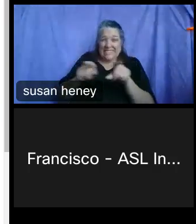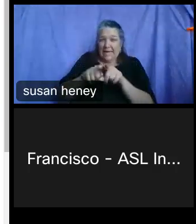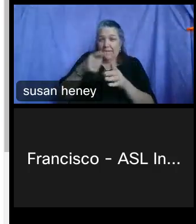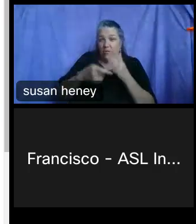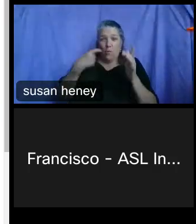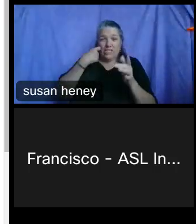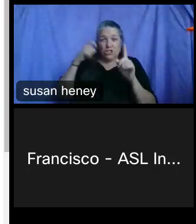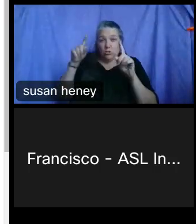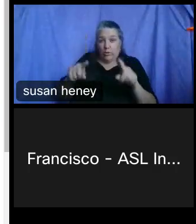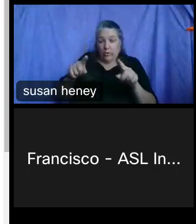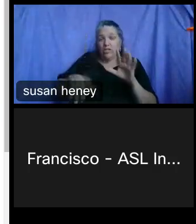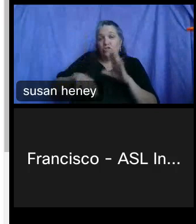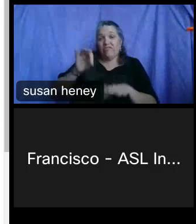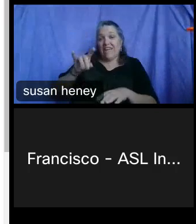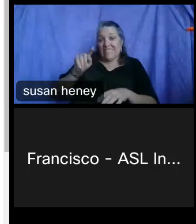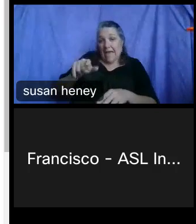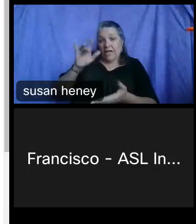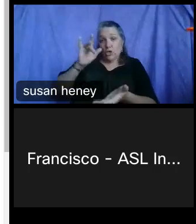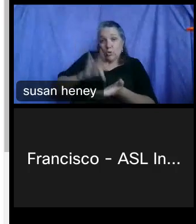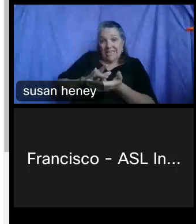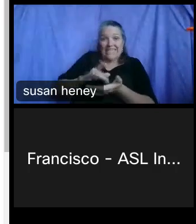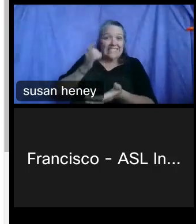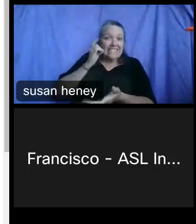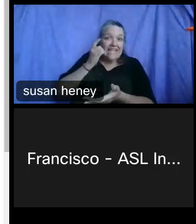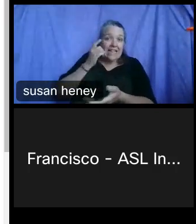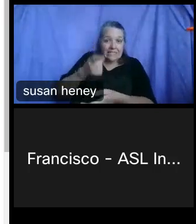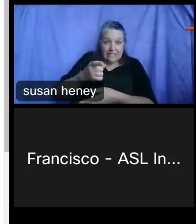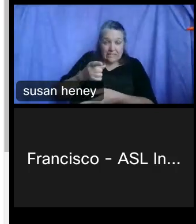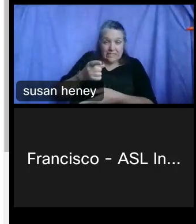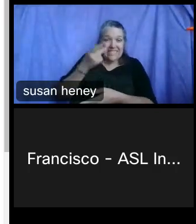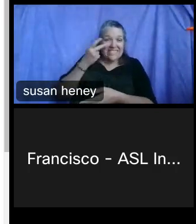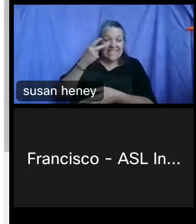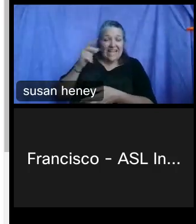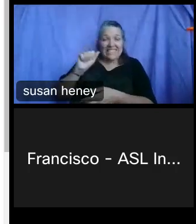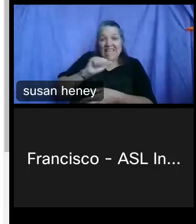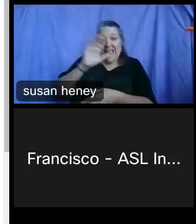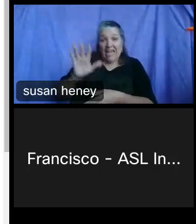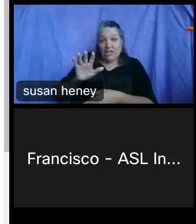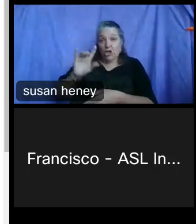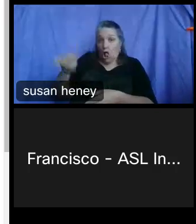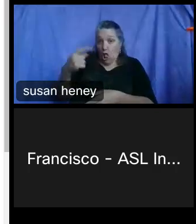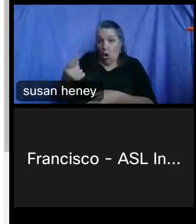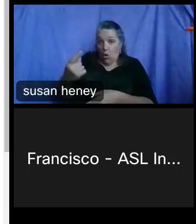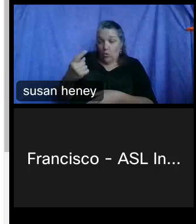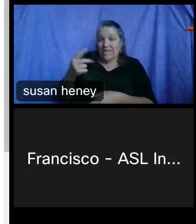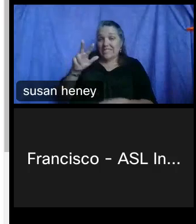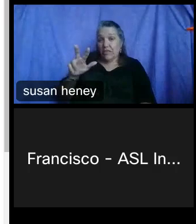if you just click in Dallas, it says here that the Asian alone population in Dallas city is 3.5%. If